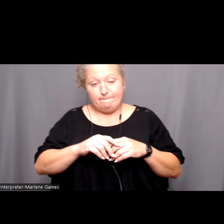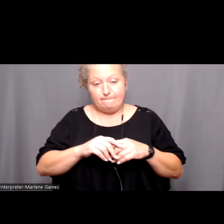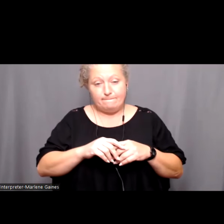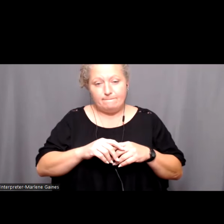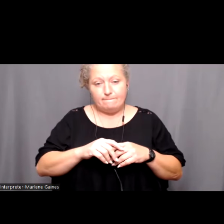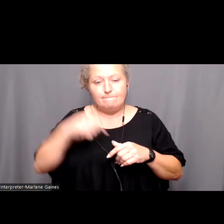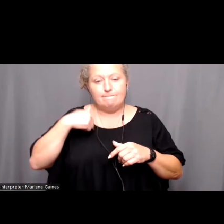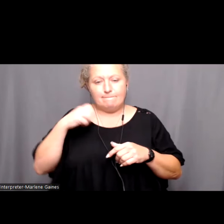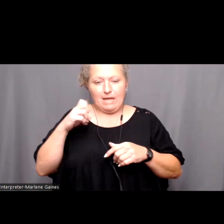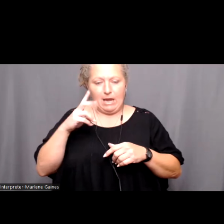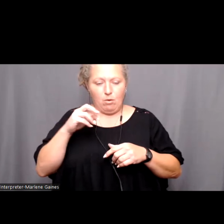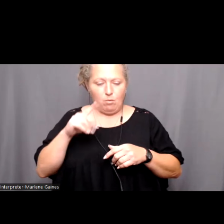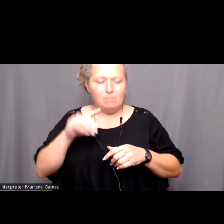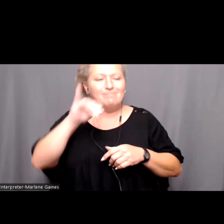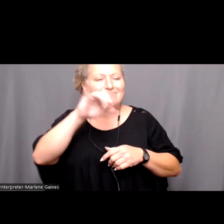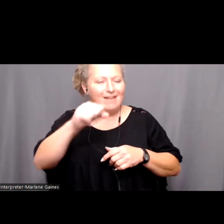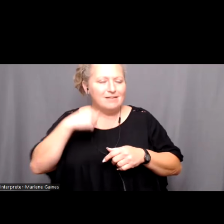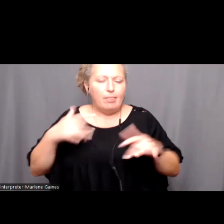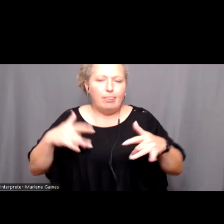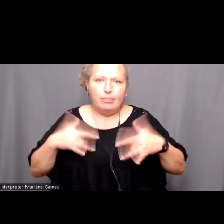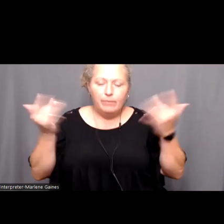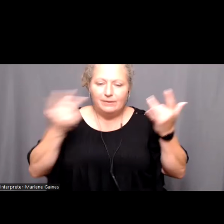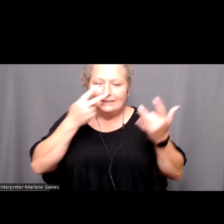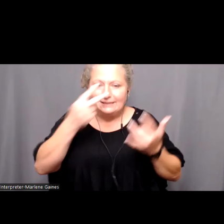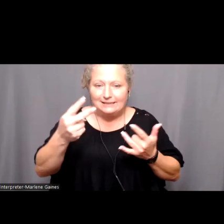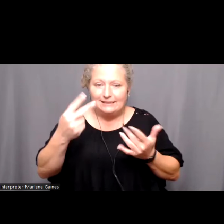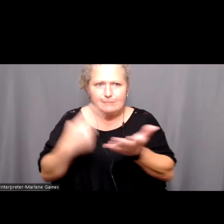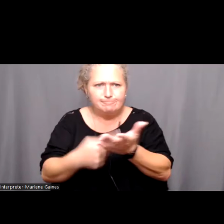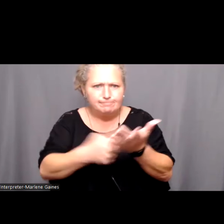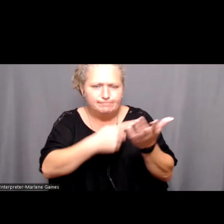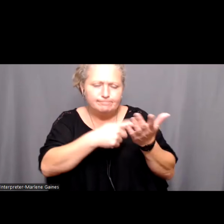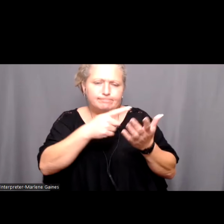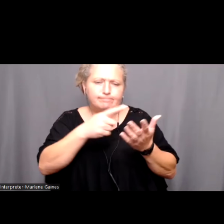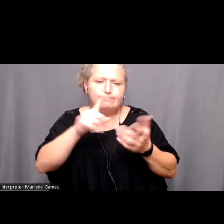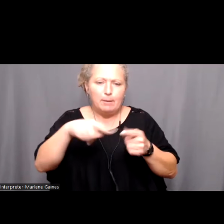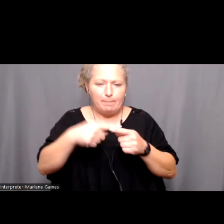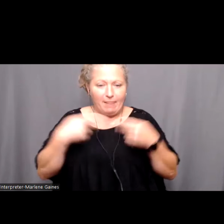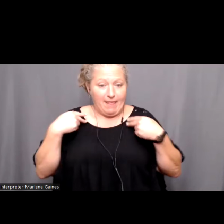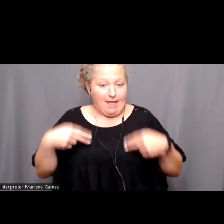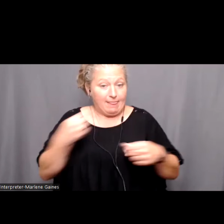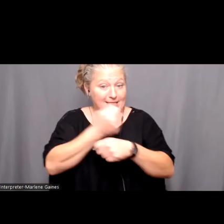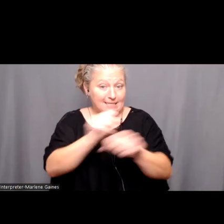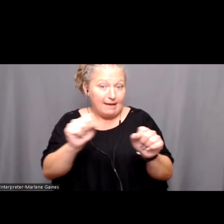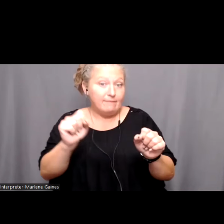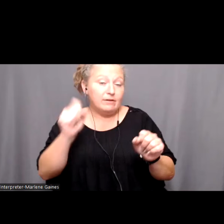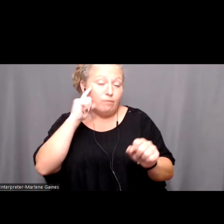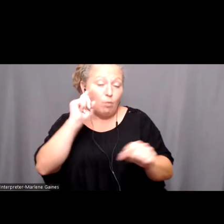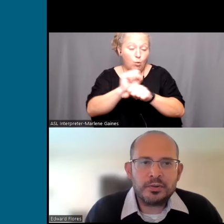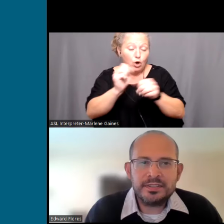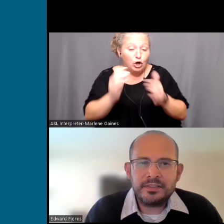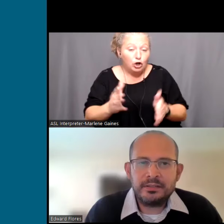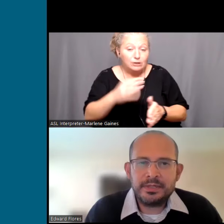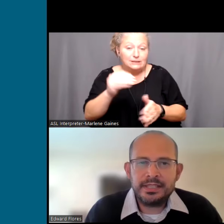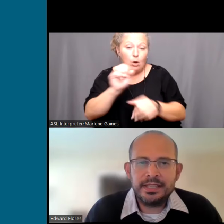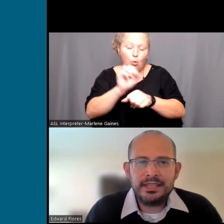Dr. Edward Flores: Yeah, just thrilled to see that the conversations surrounds the health and safety of workers and workforce development